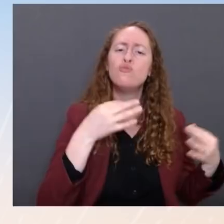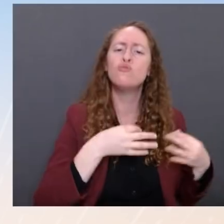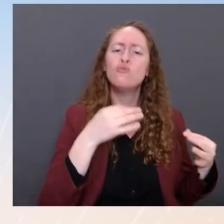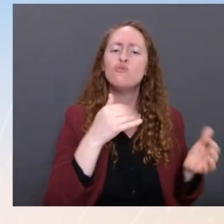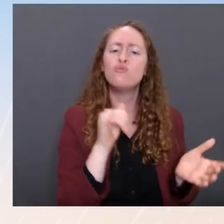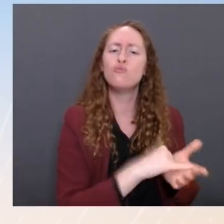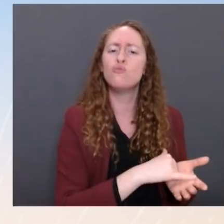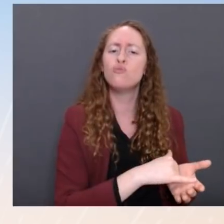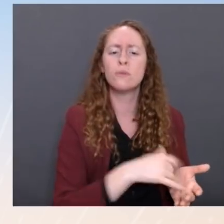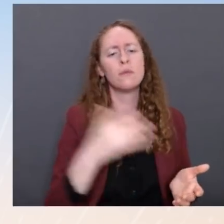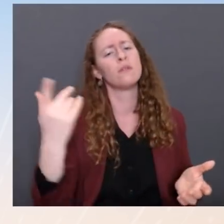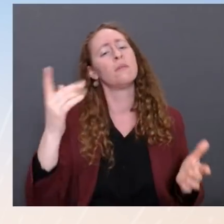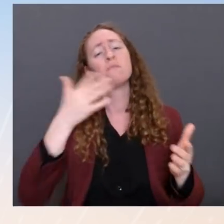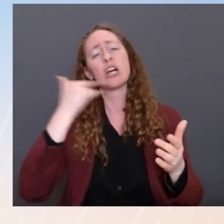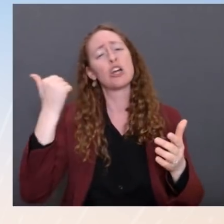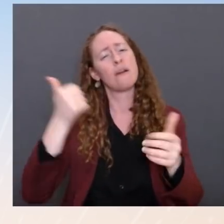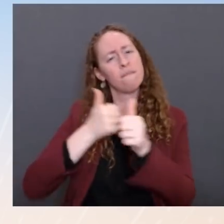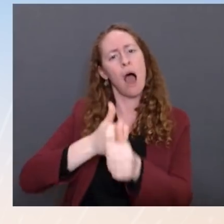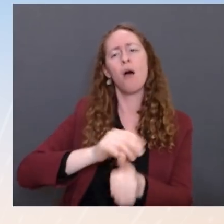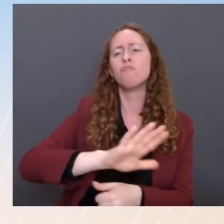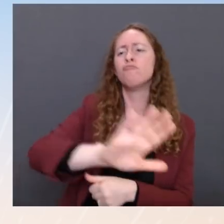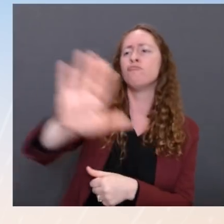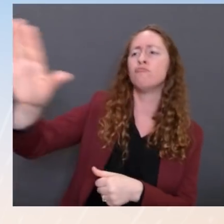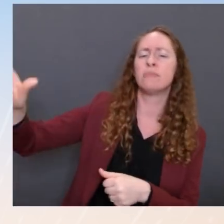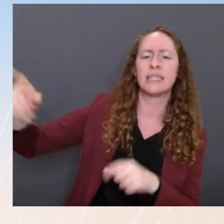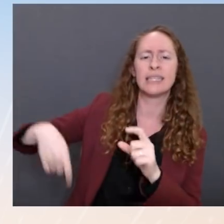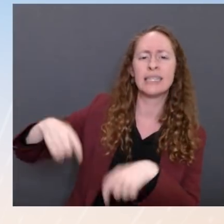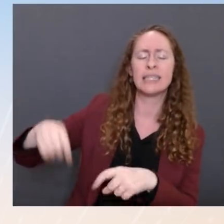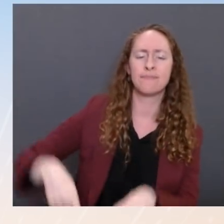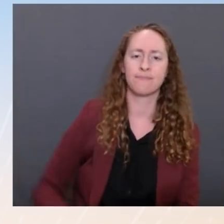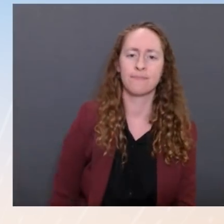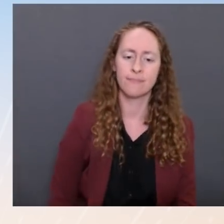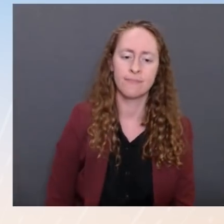and excuse me if you guys have already reacted to this: Does the White House have a comment